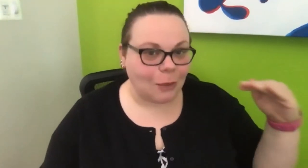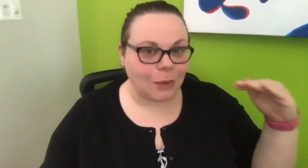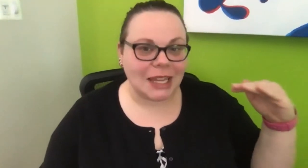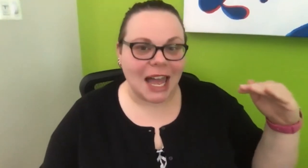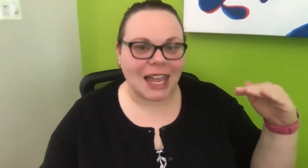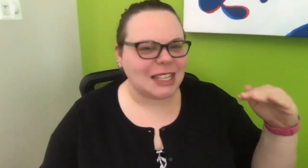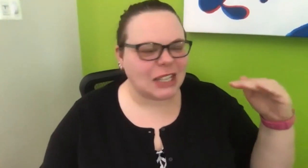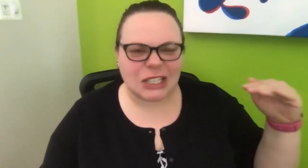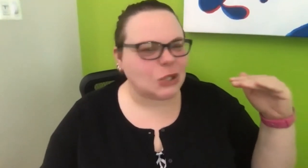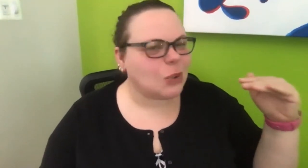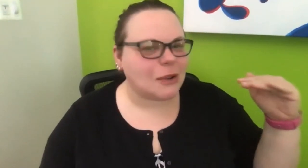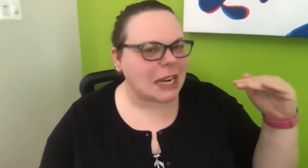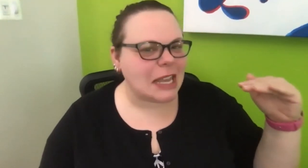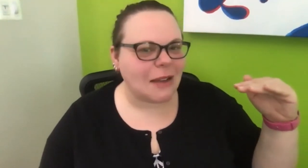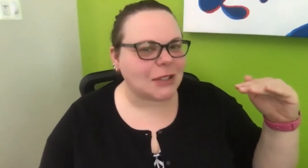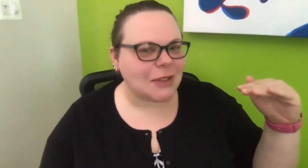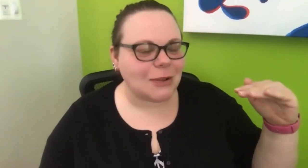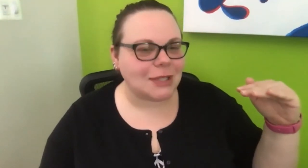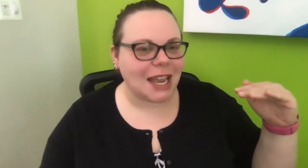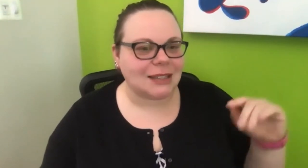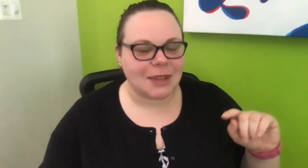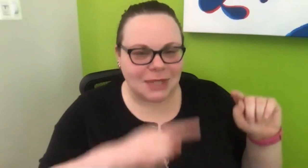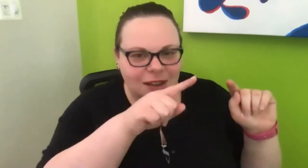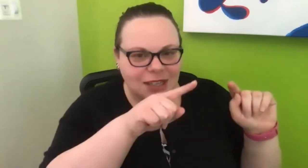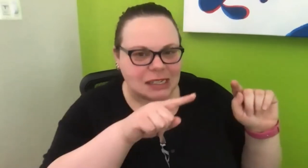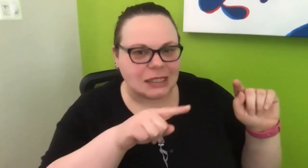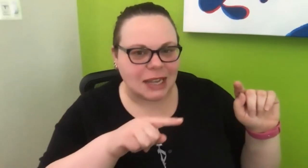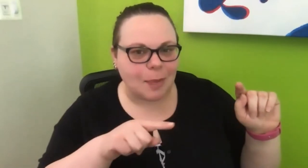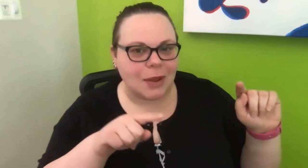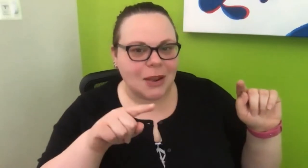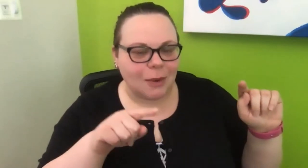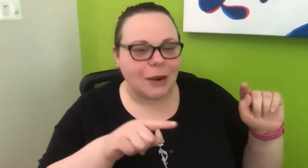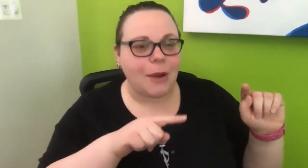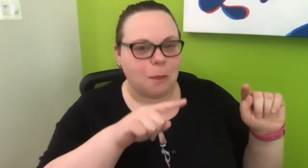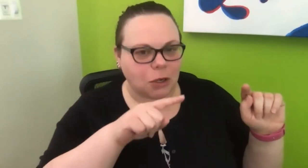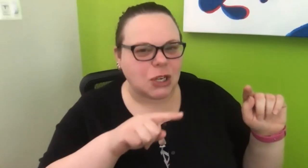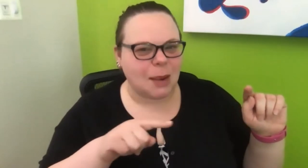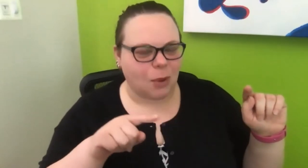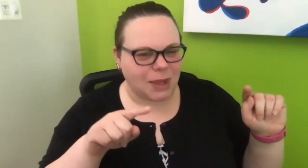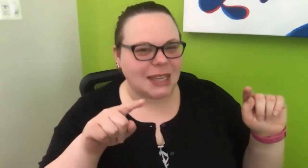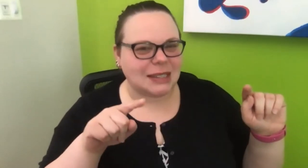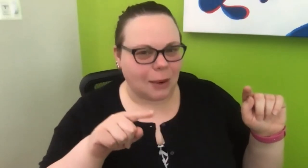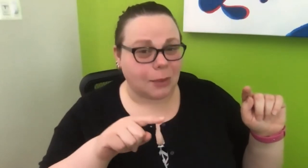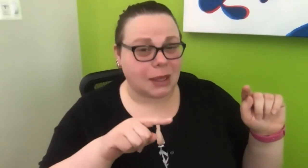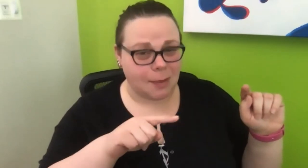This is like 2008 levels of enthusiasm and we saw this little dip right around March and April when things got really bad,